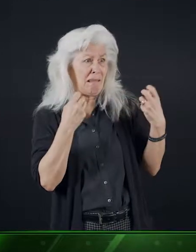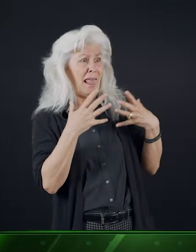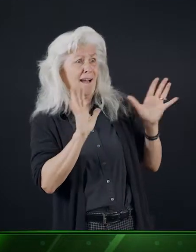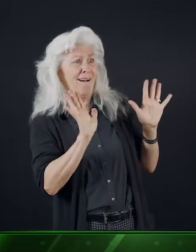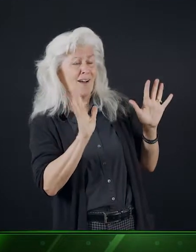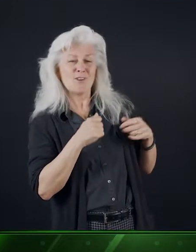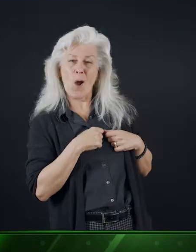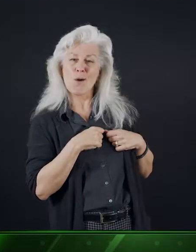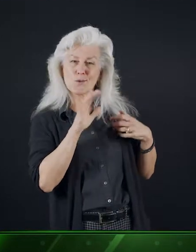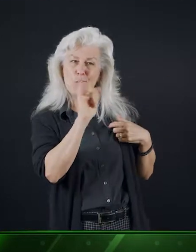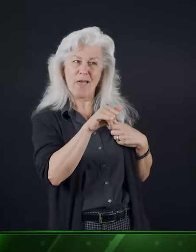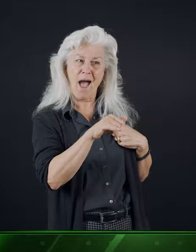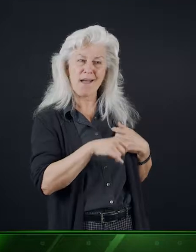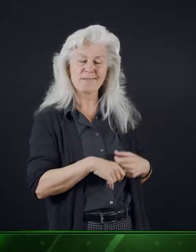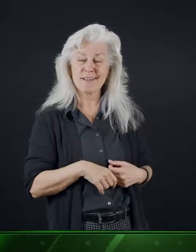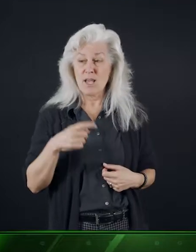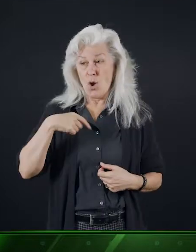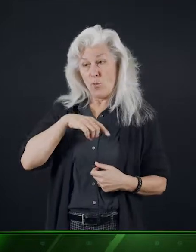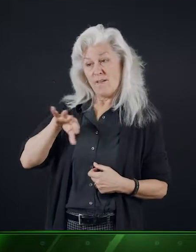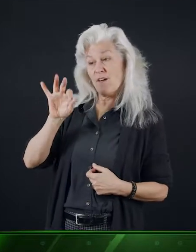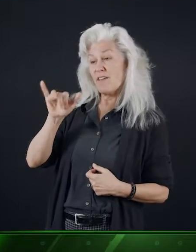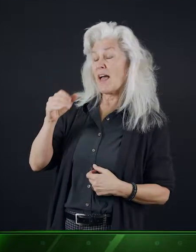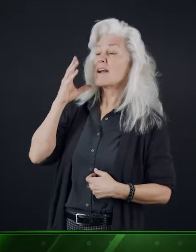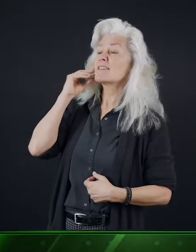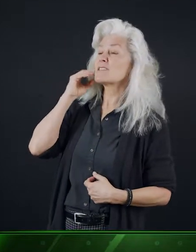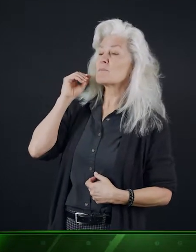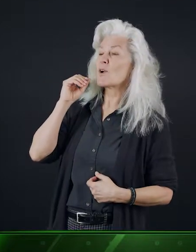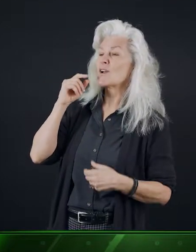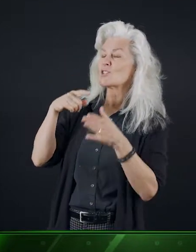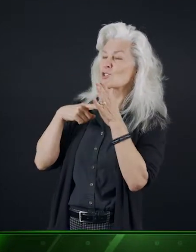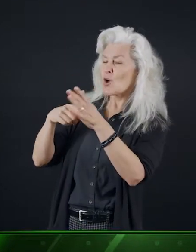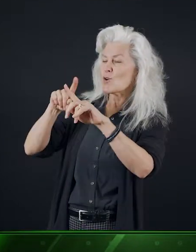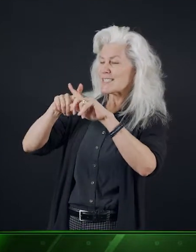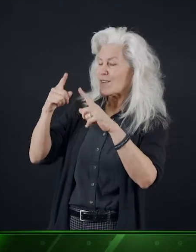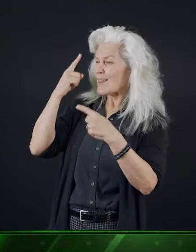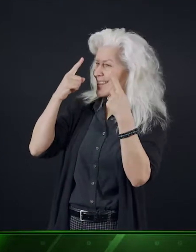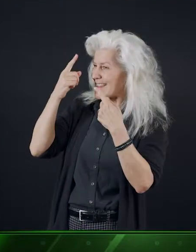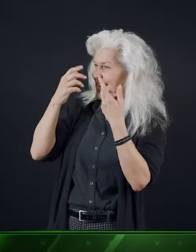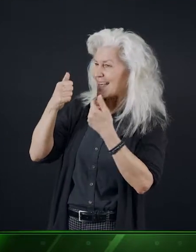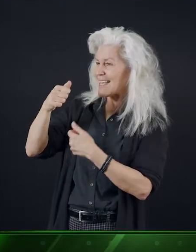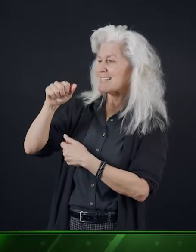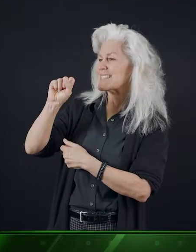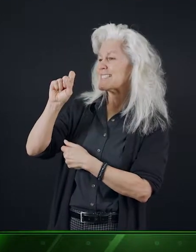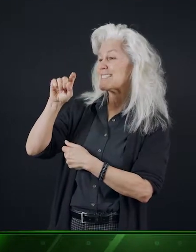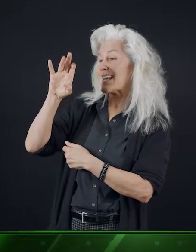And we find the experience really helps highlight different thinking styles and different communications styles.